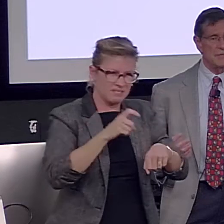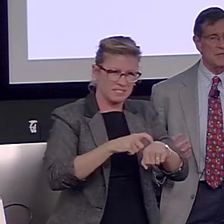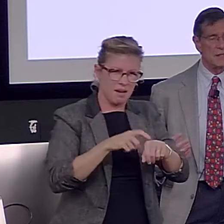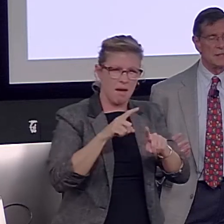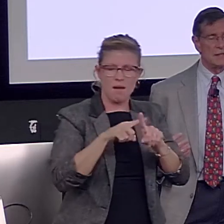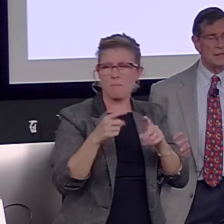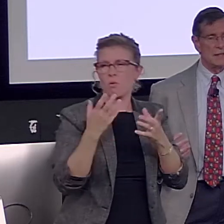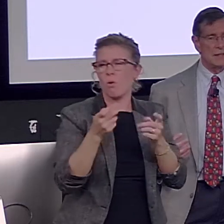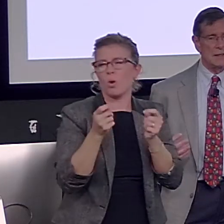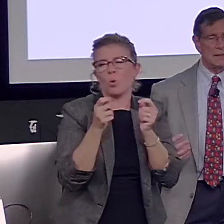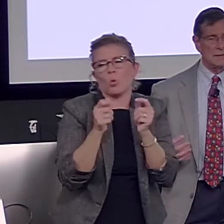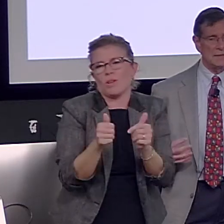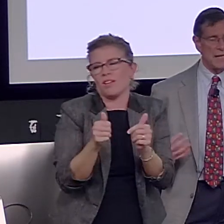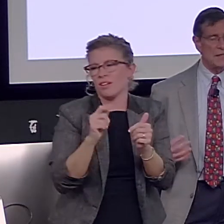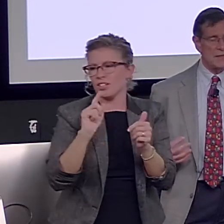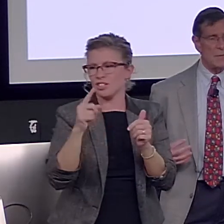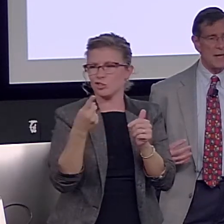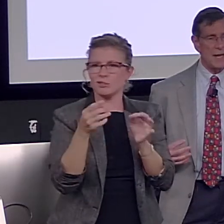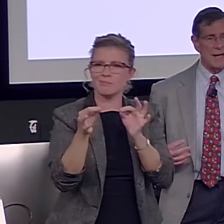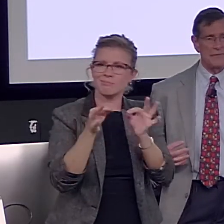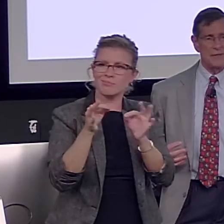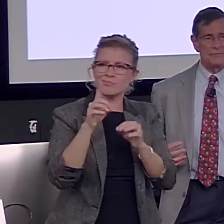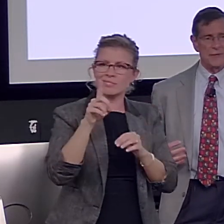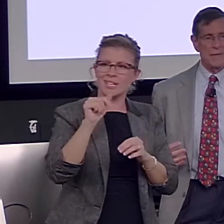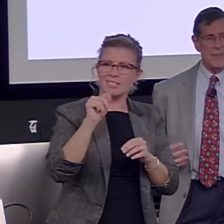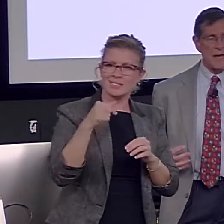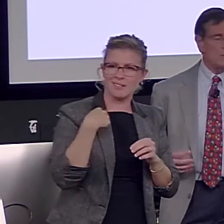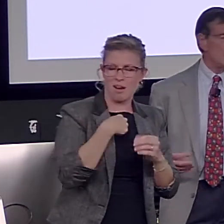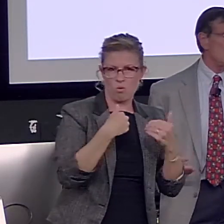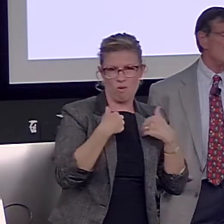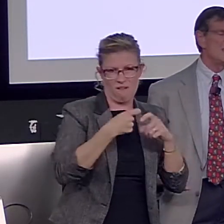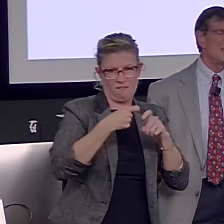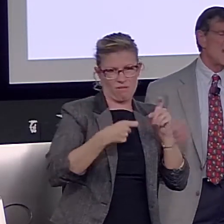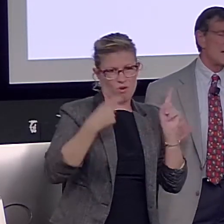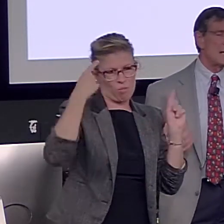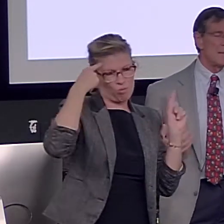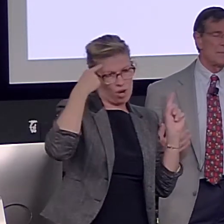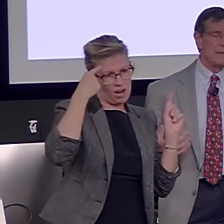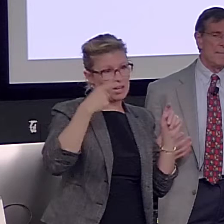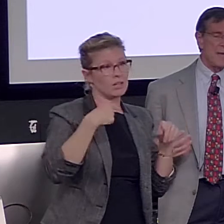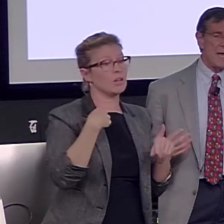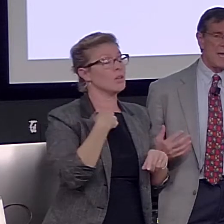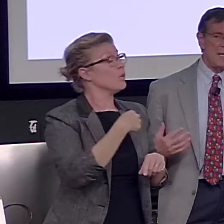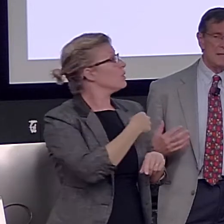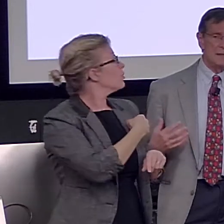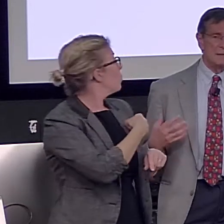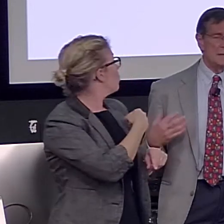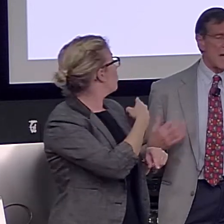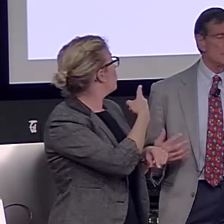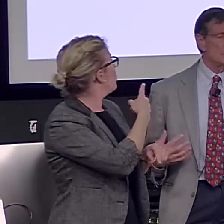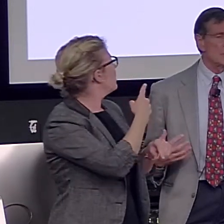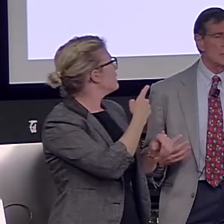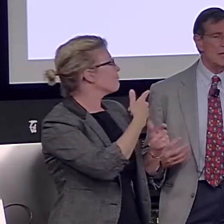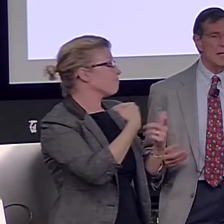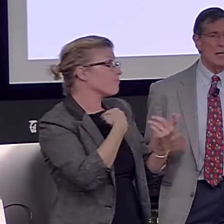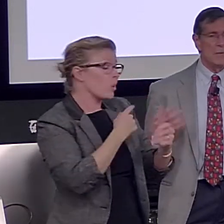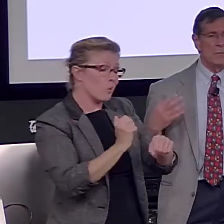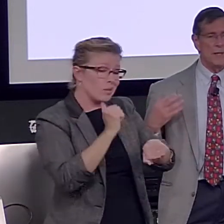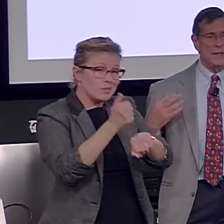the data that we have from that. We set up a laboratory with the ability to measure EEG,